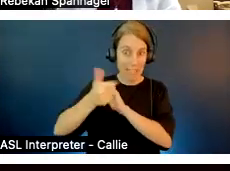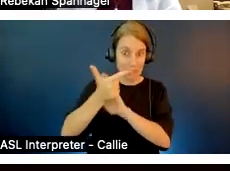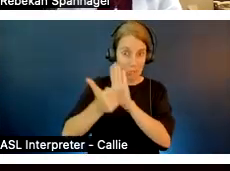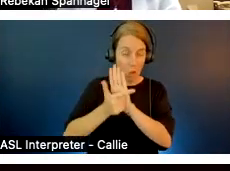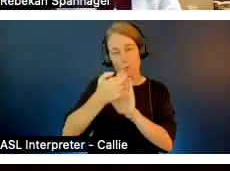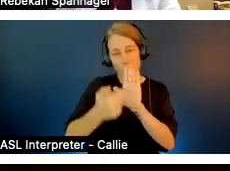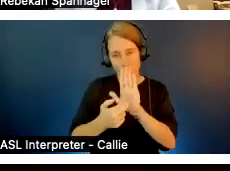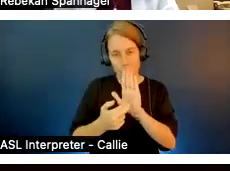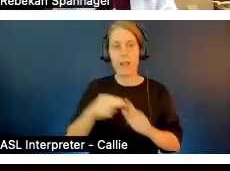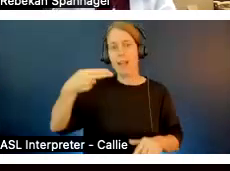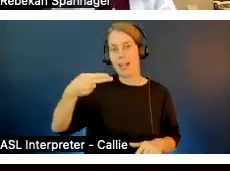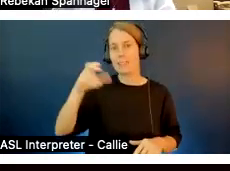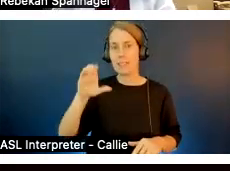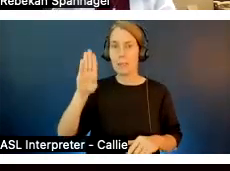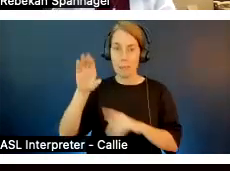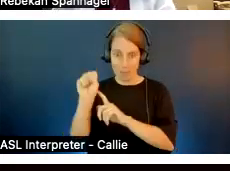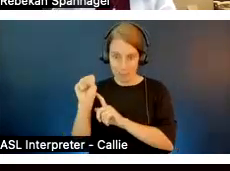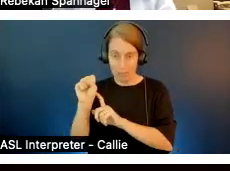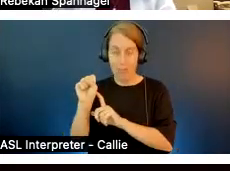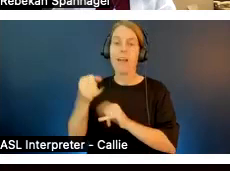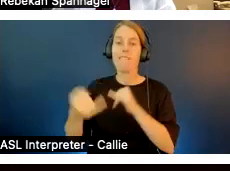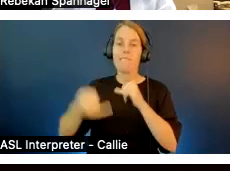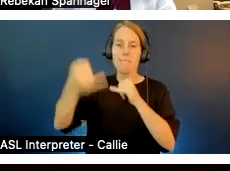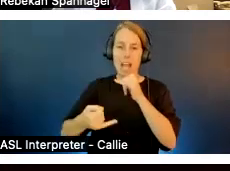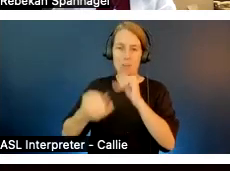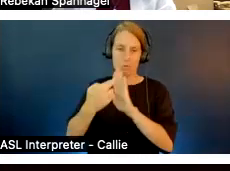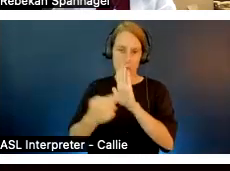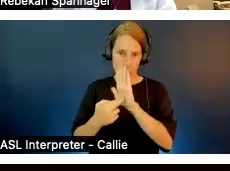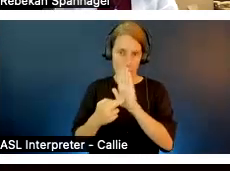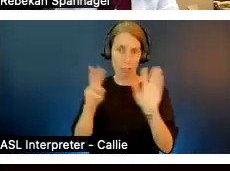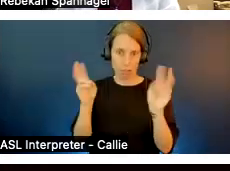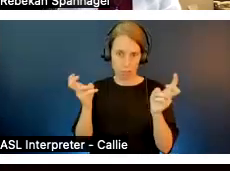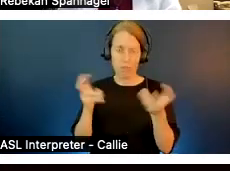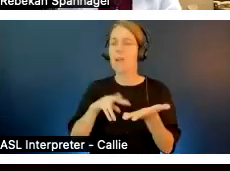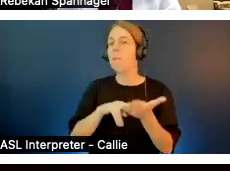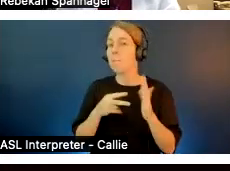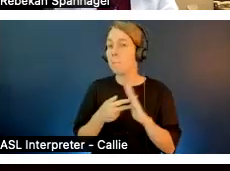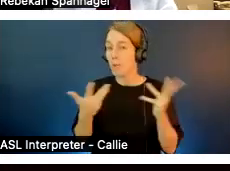and this is going to implicate services that people get through the medicaid waiver programs